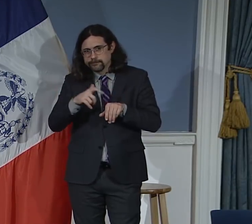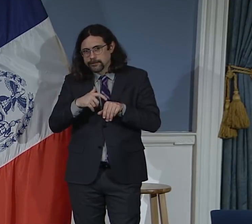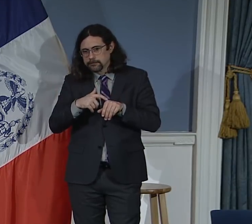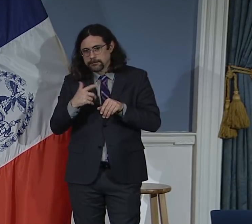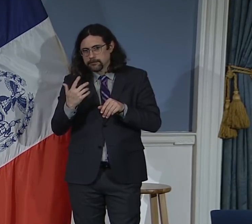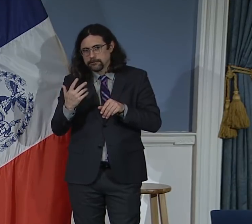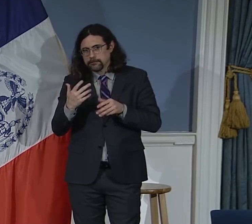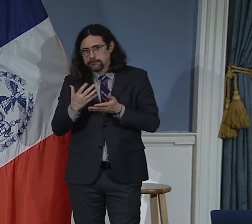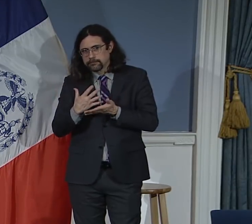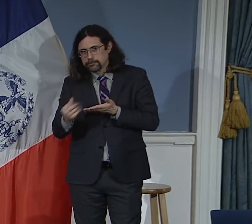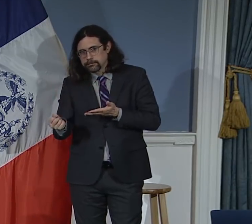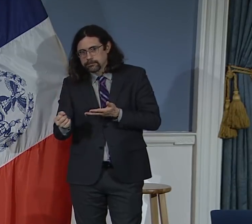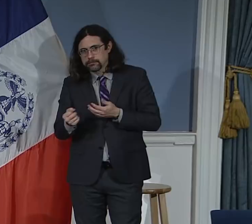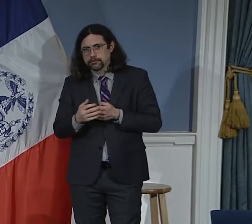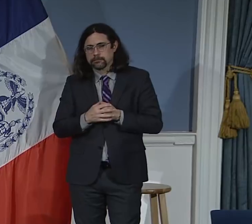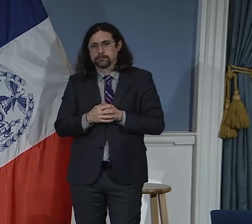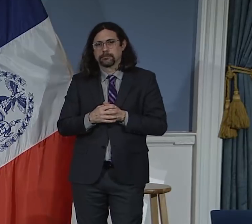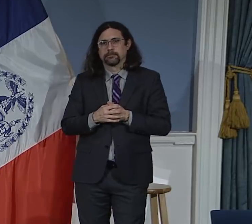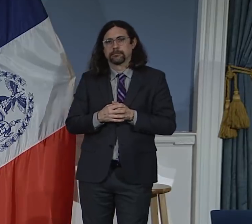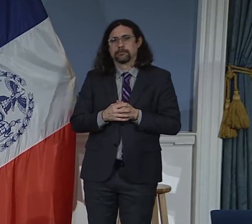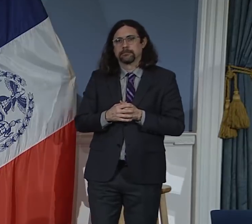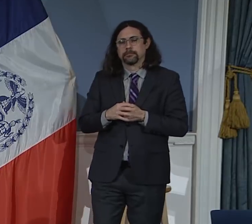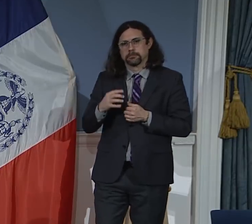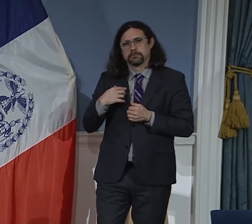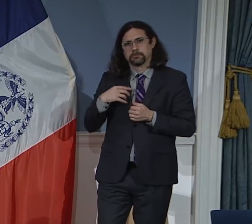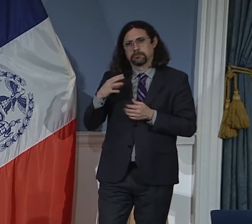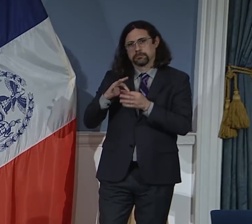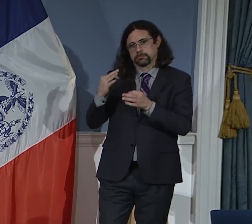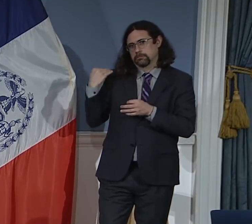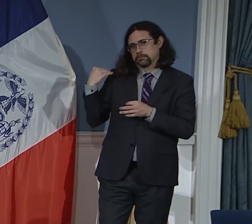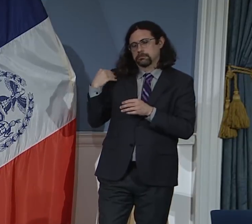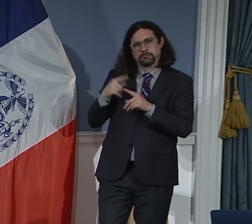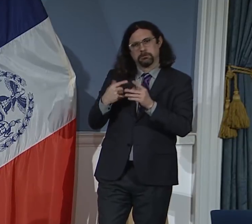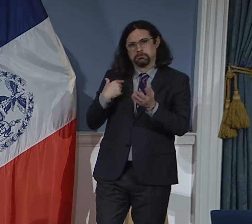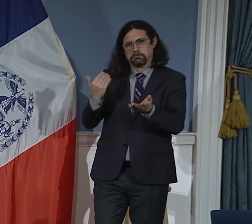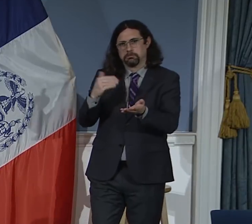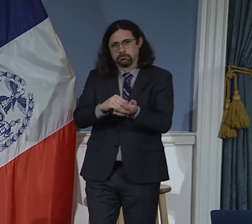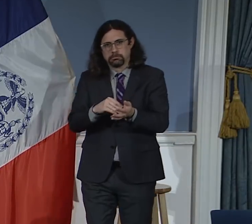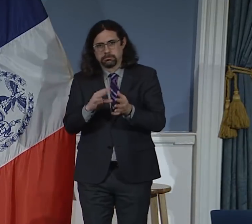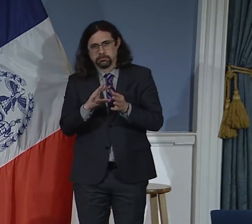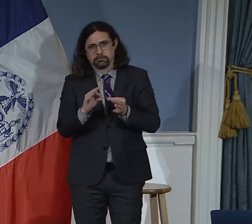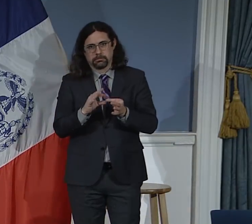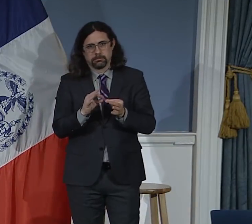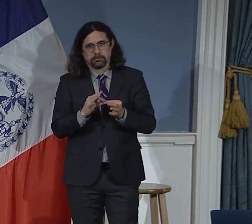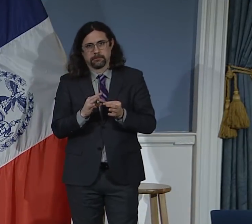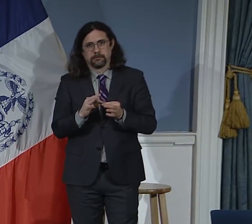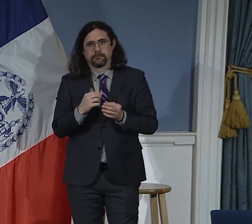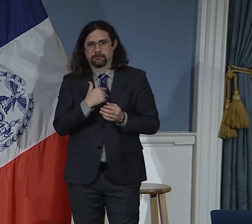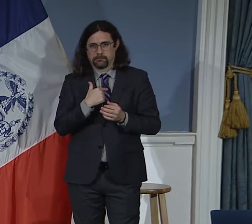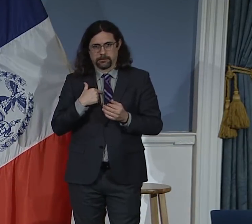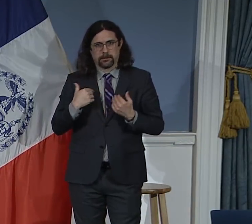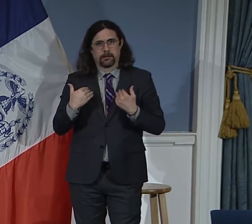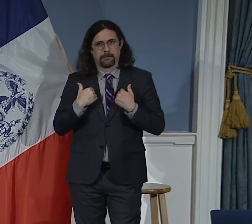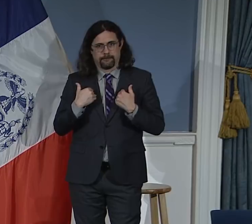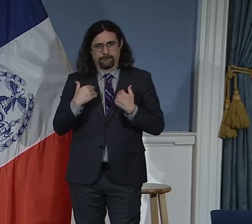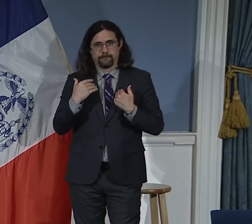OF TIMELINE, I THINK I SPOKE TO IT EARLIER IN THS ISESISO AN,ND I'LL JUST SAY IT